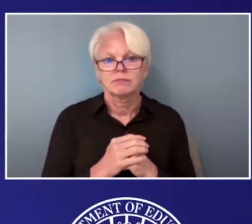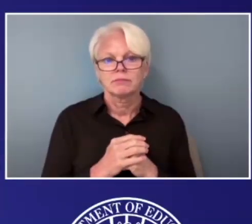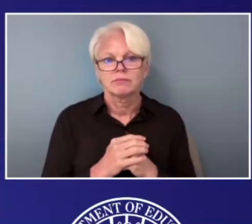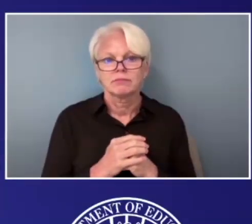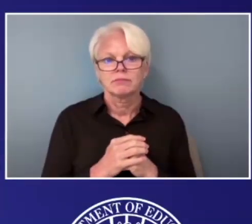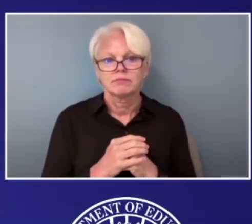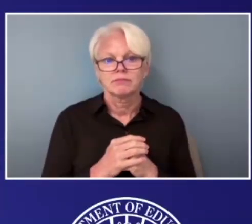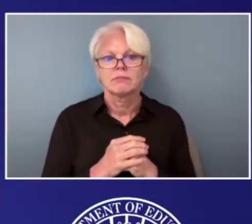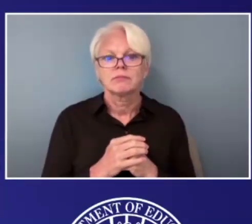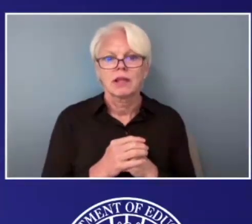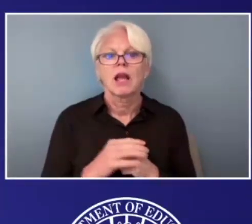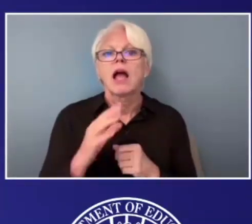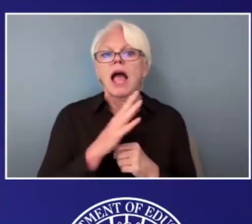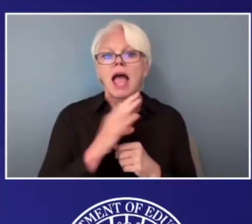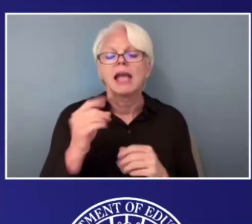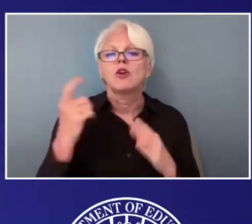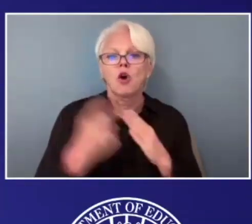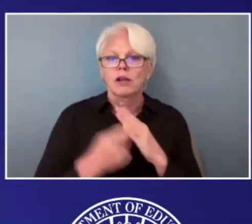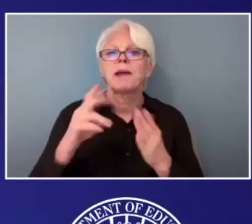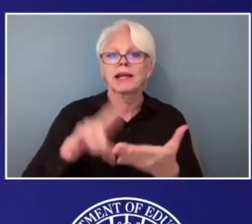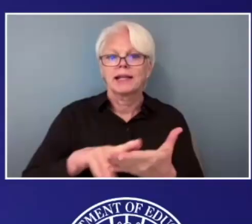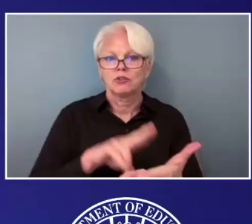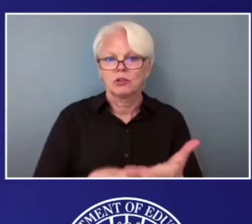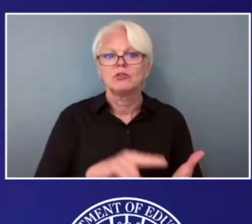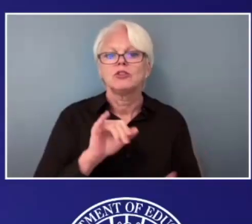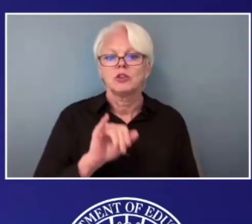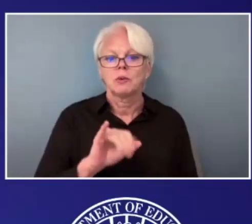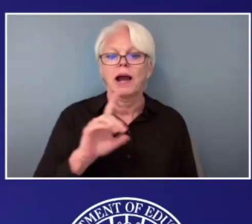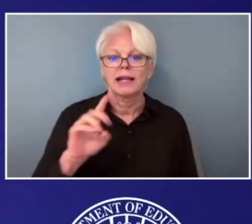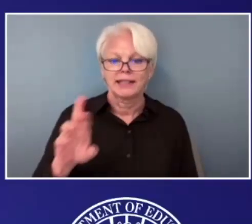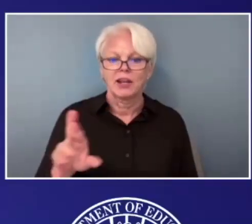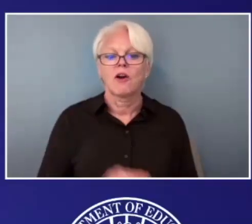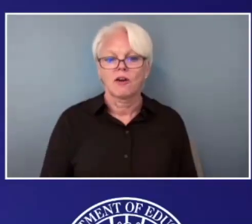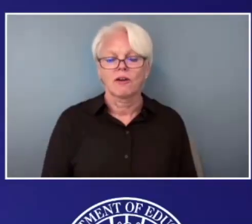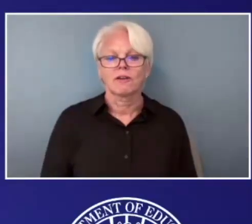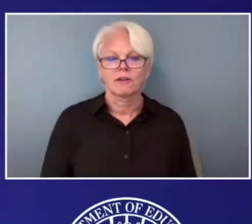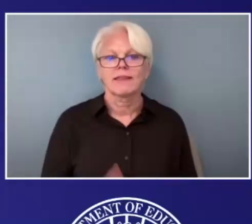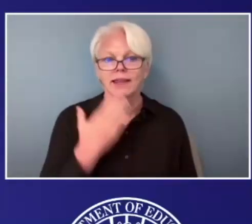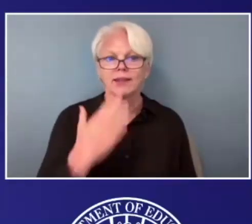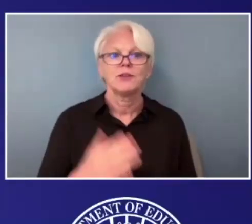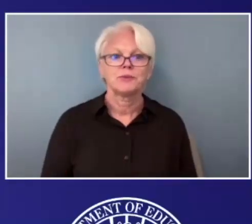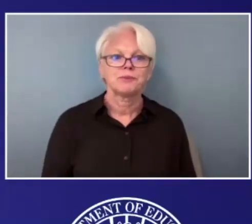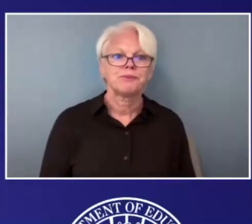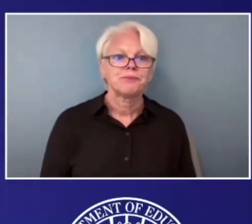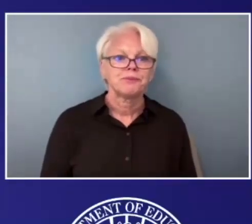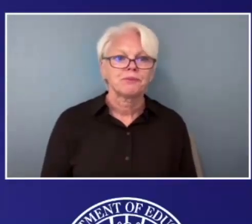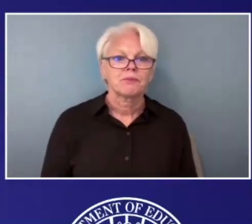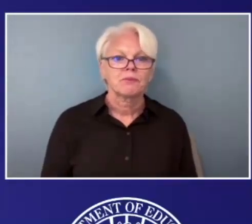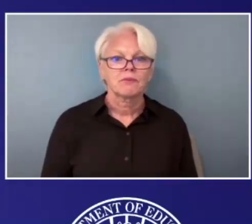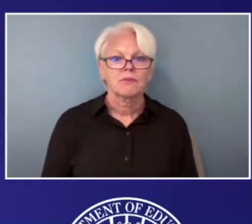Yes, and automatic enrollment into IDR. Thank you. I lost my train of thought. If I